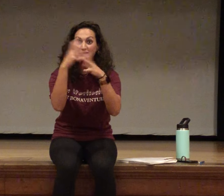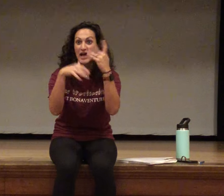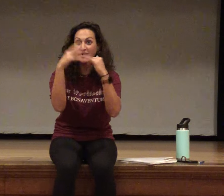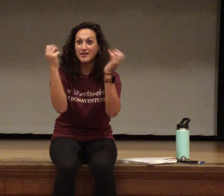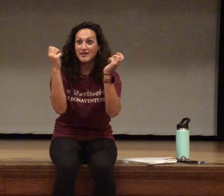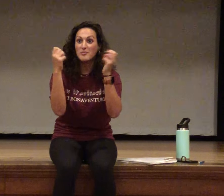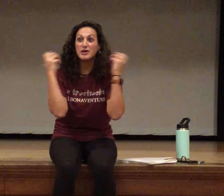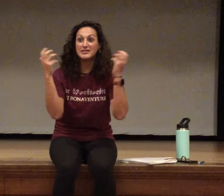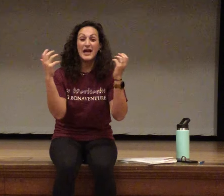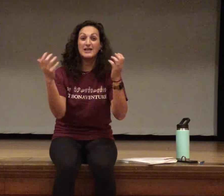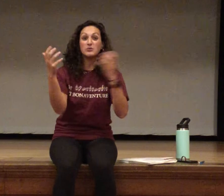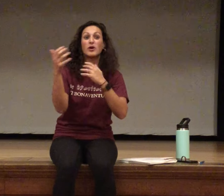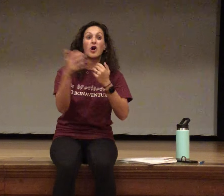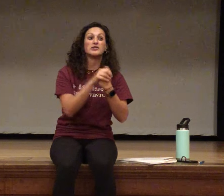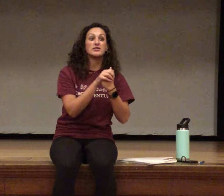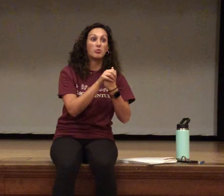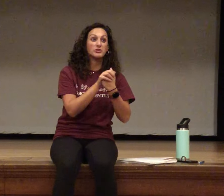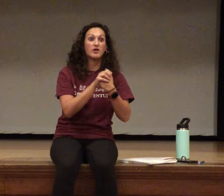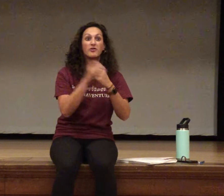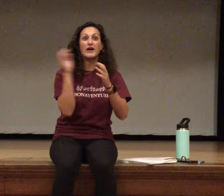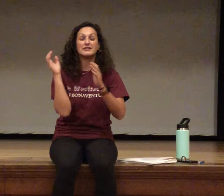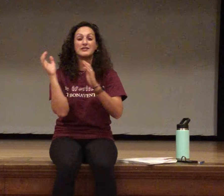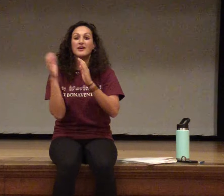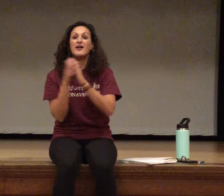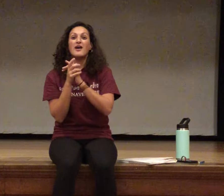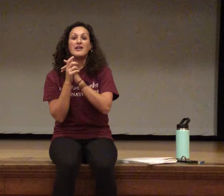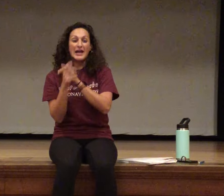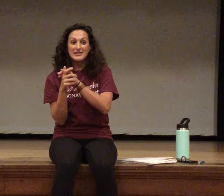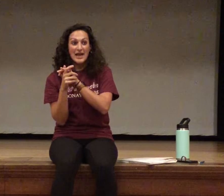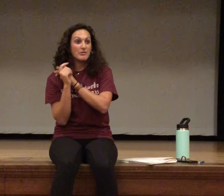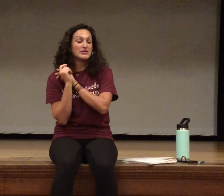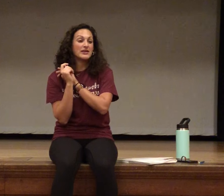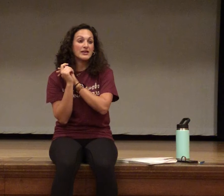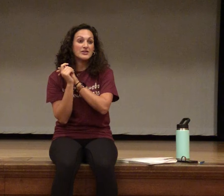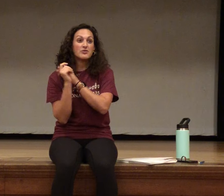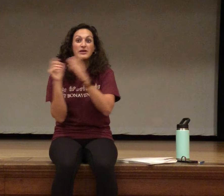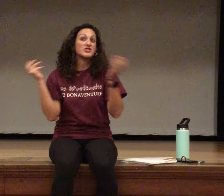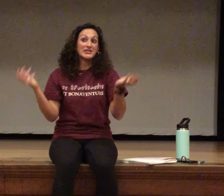started signing because that is what causes carpal tunnel that is a nasty habit to get into and it's